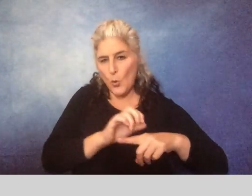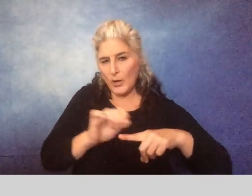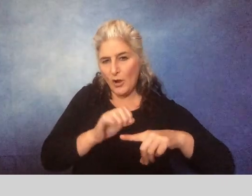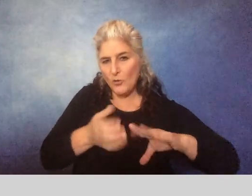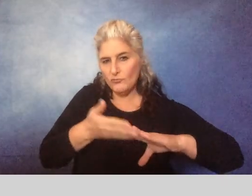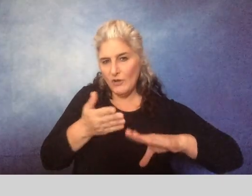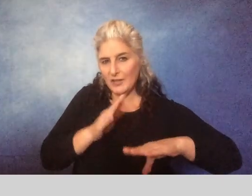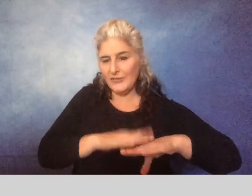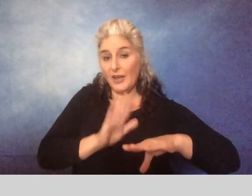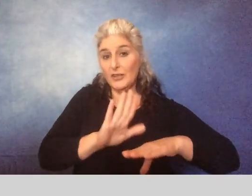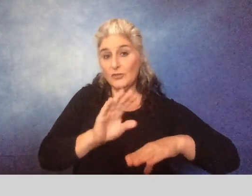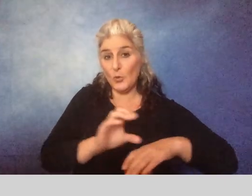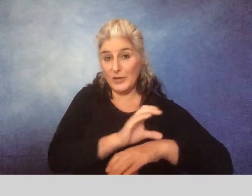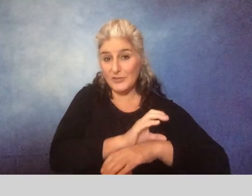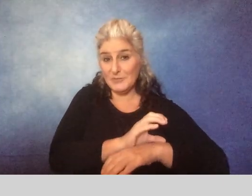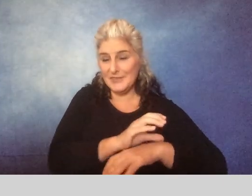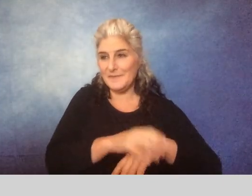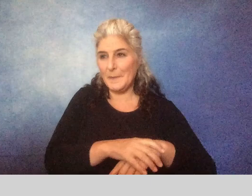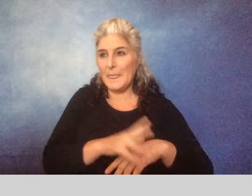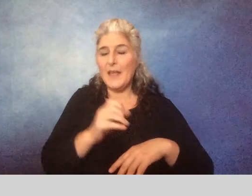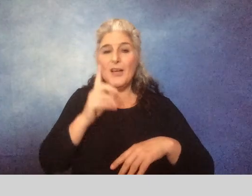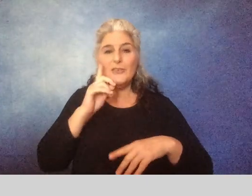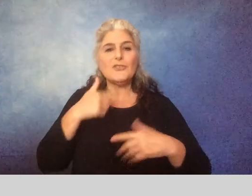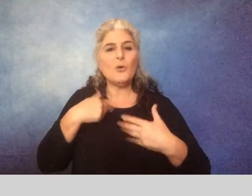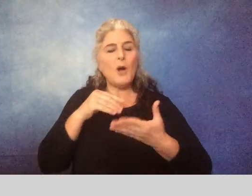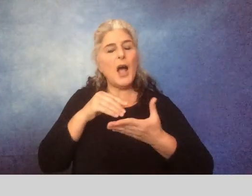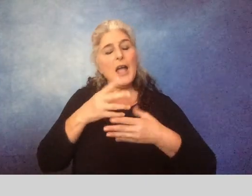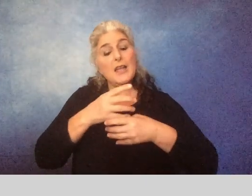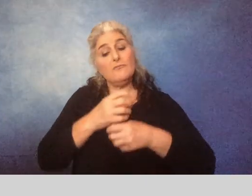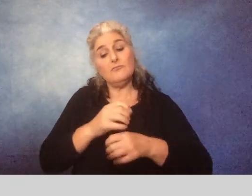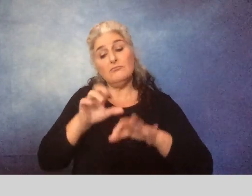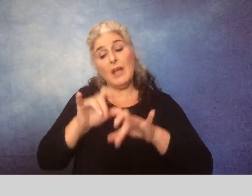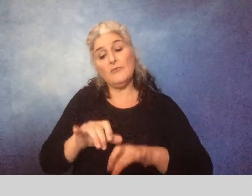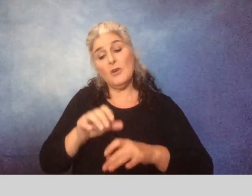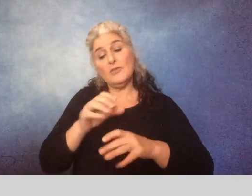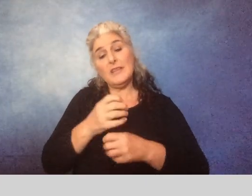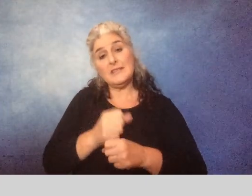So I wrote the summary function as a Python extension in Rust.